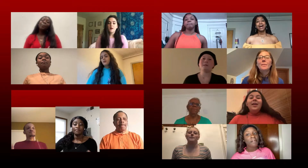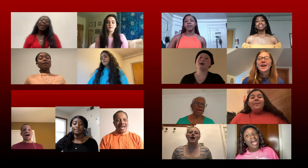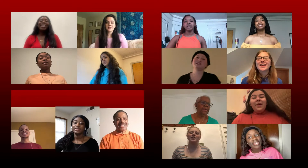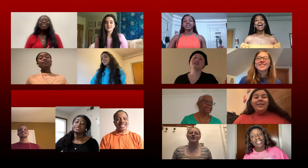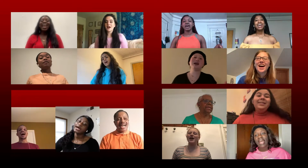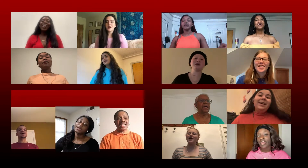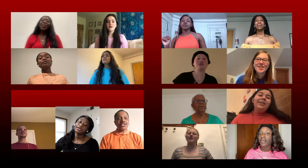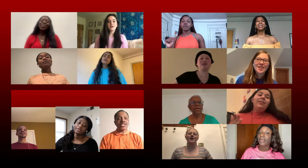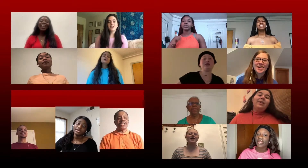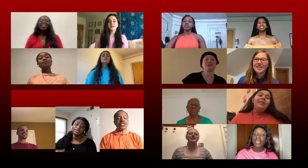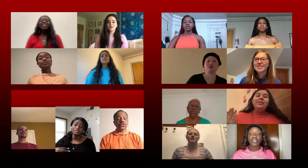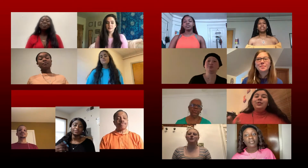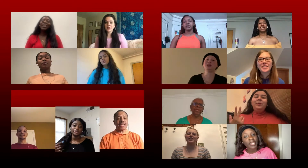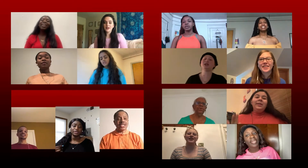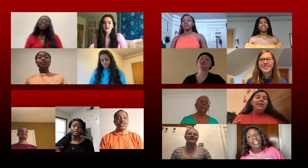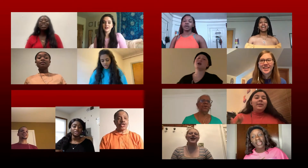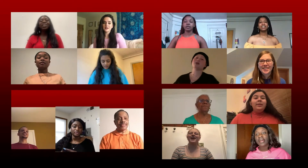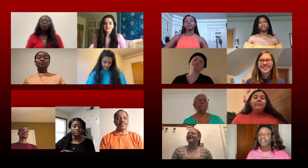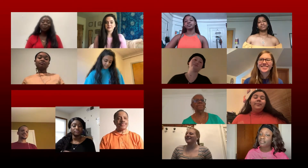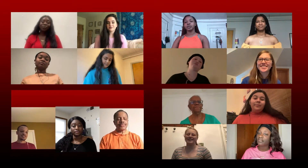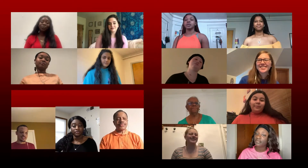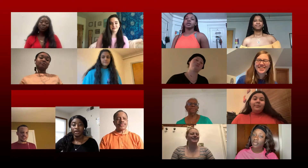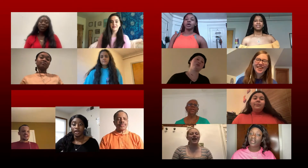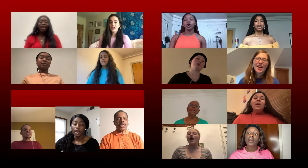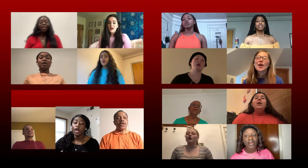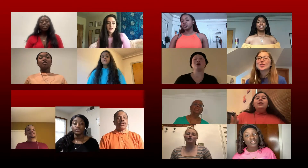My desire is to please You